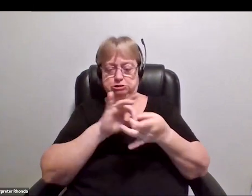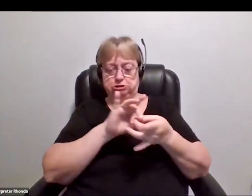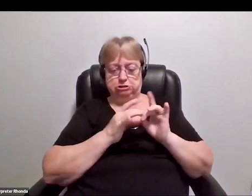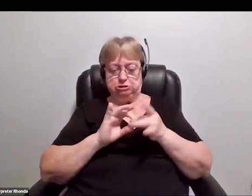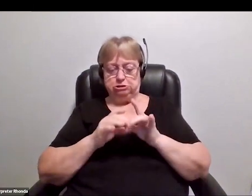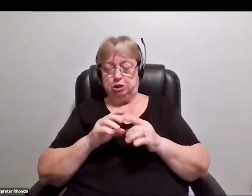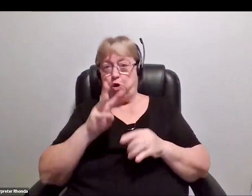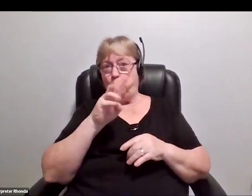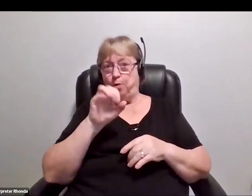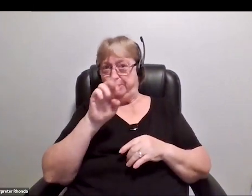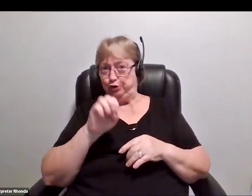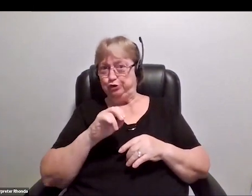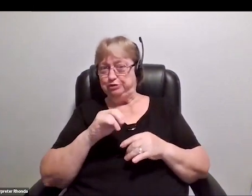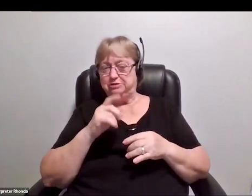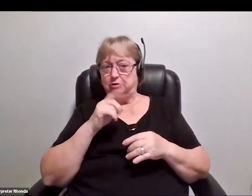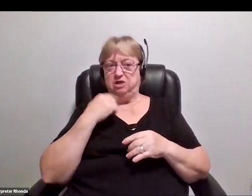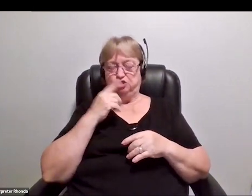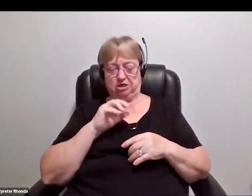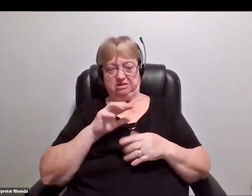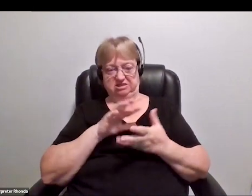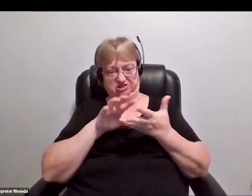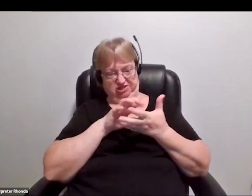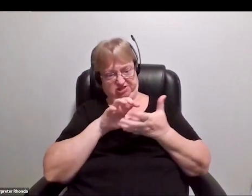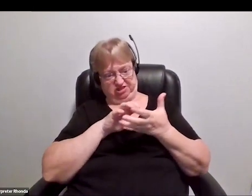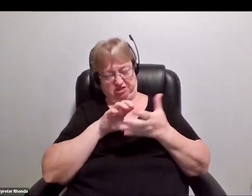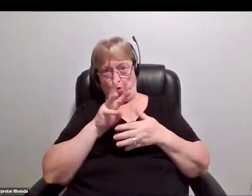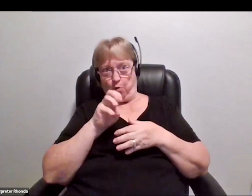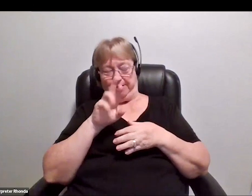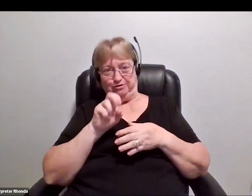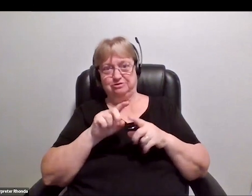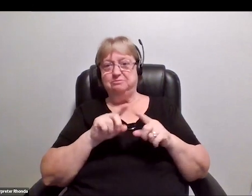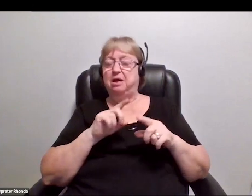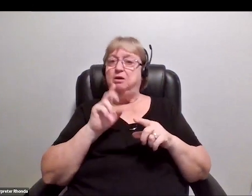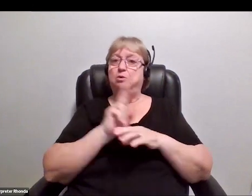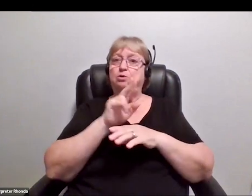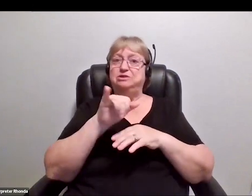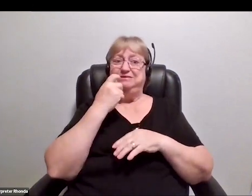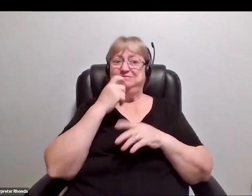The inside looks like a mess of wires. This is what we used up until very recently.